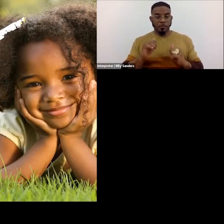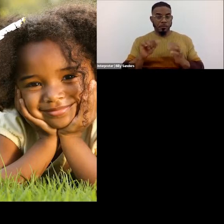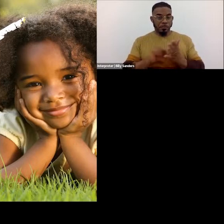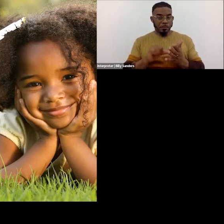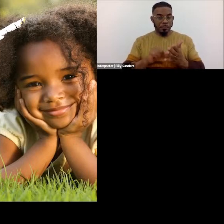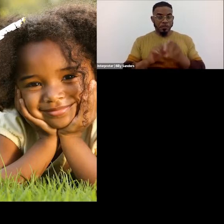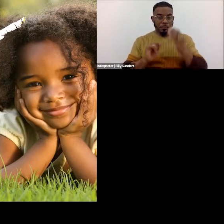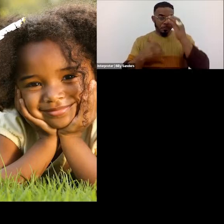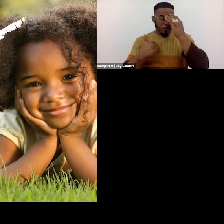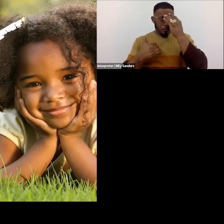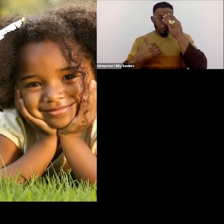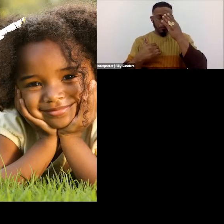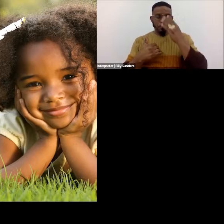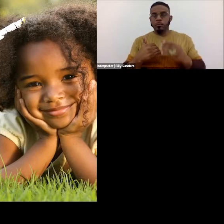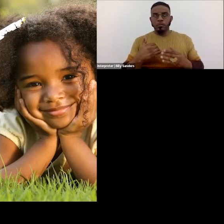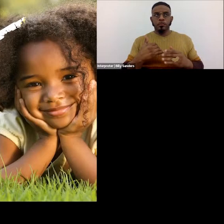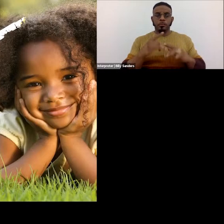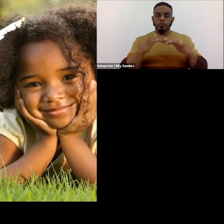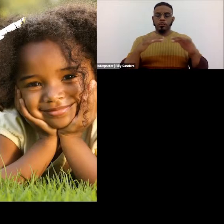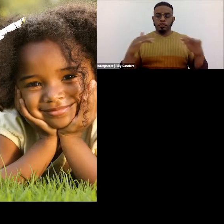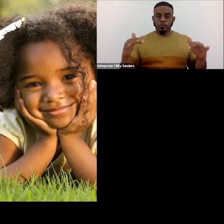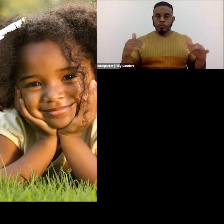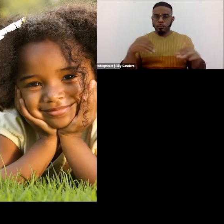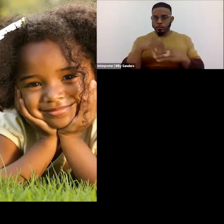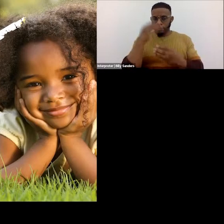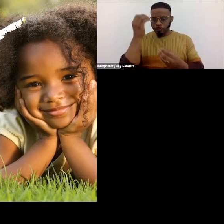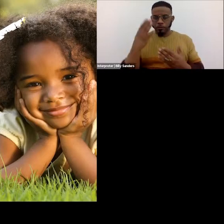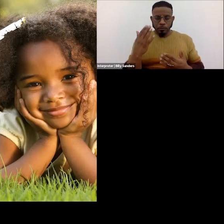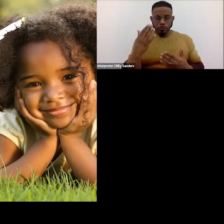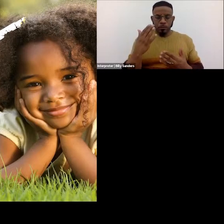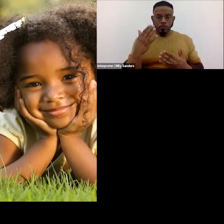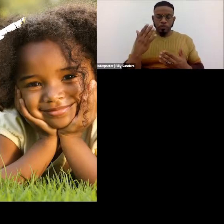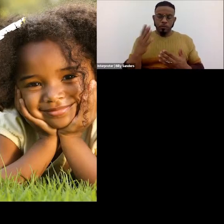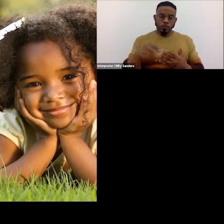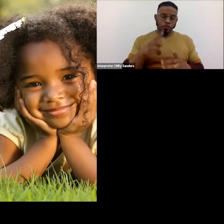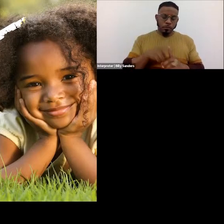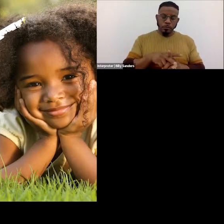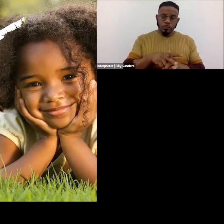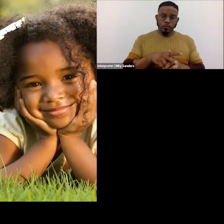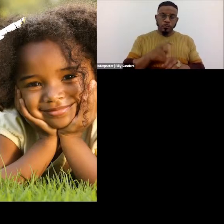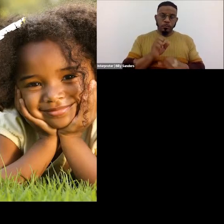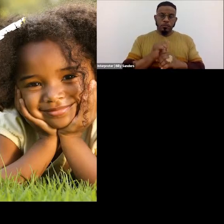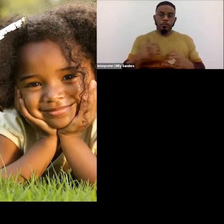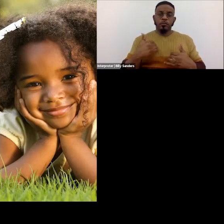that has a variety of information germane to the employment of young performers.